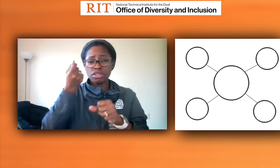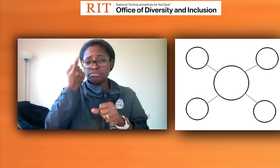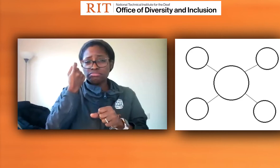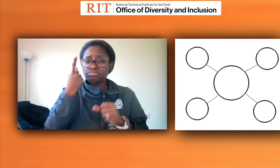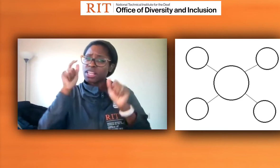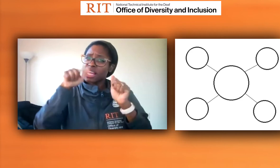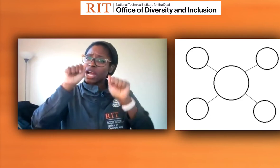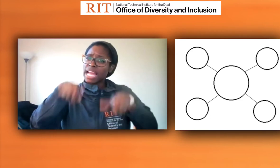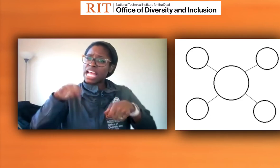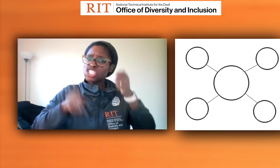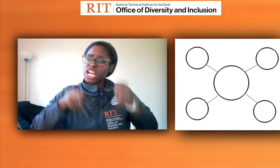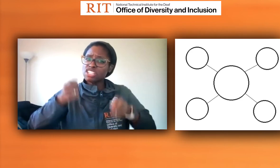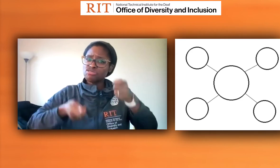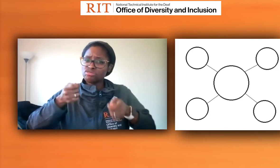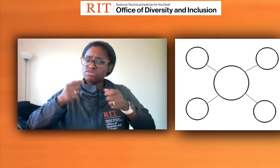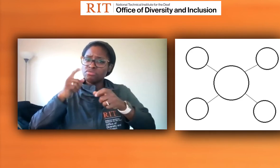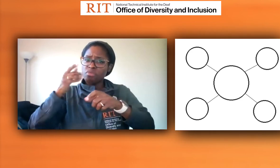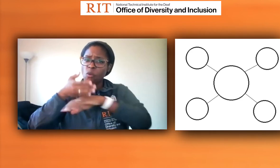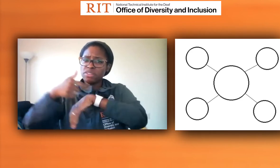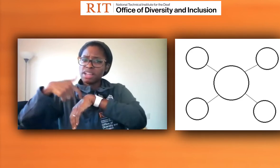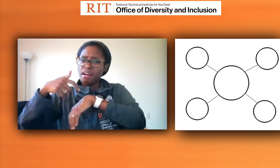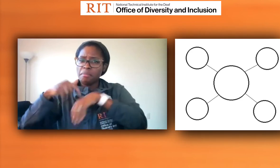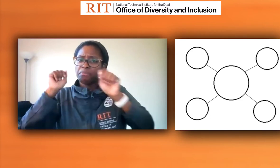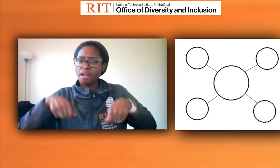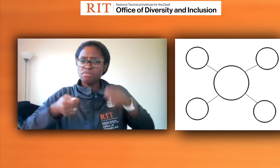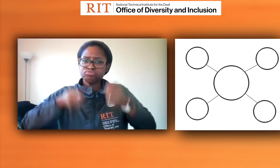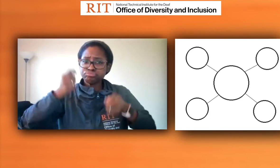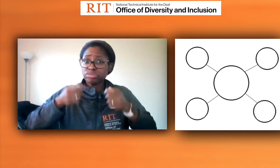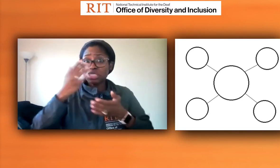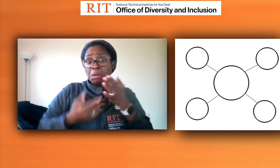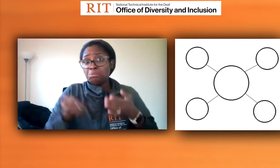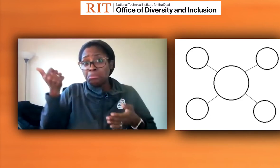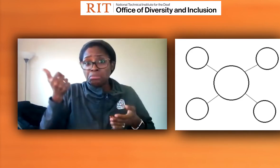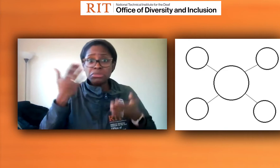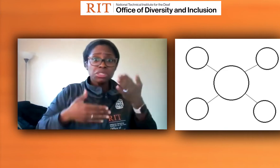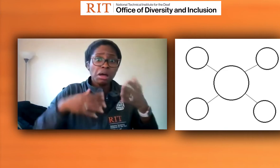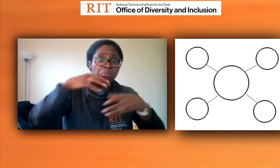and just remember, we are ever-growing and ever-changing. Some identities stay with us,